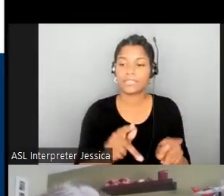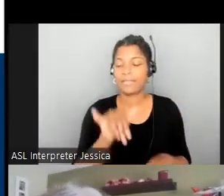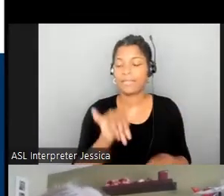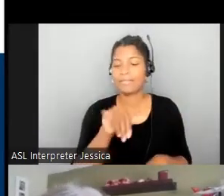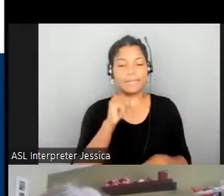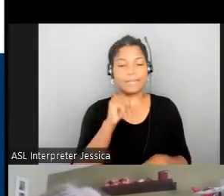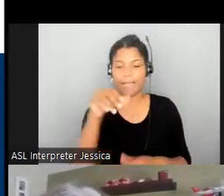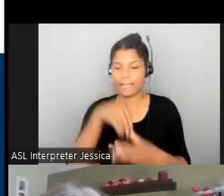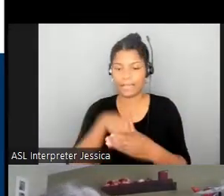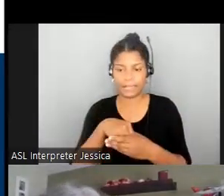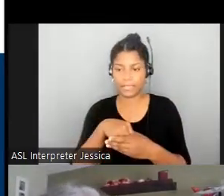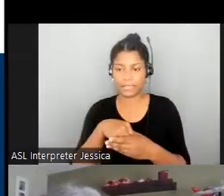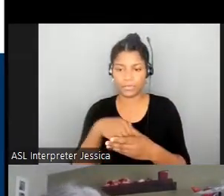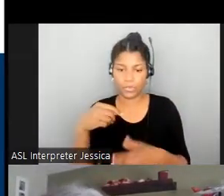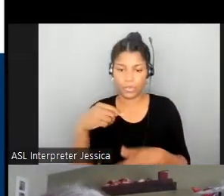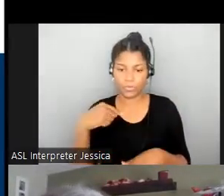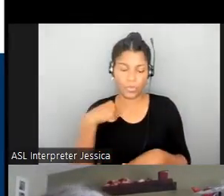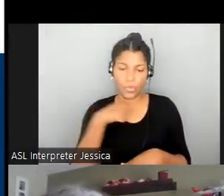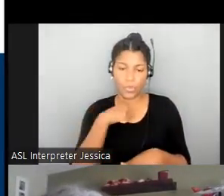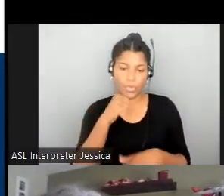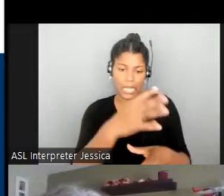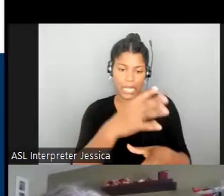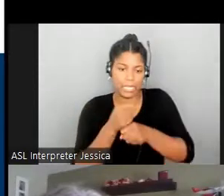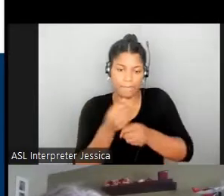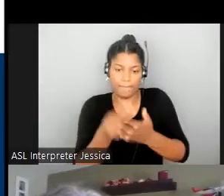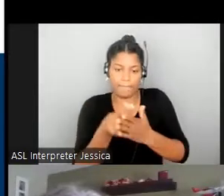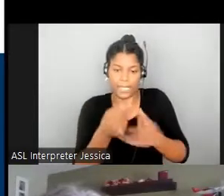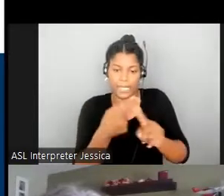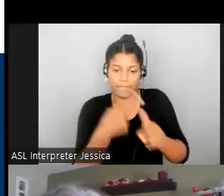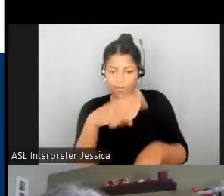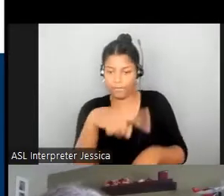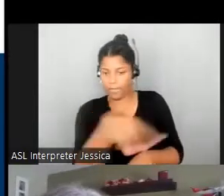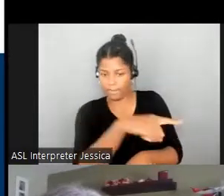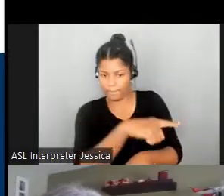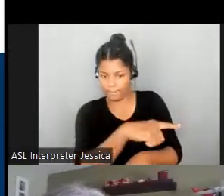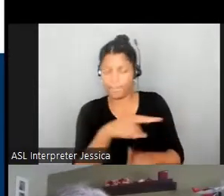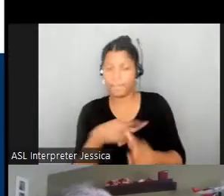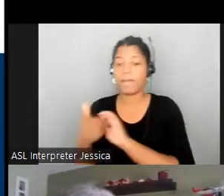We do not get money from them.